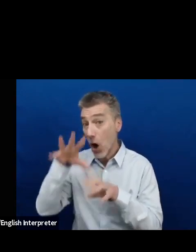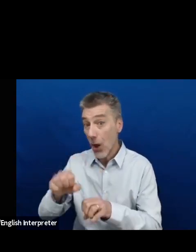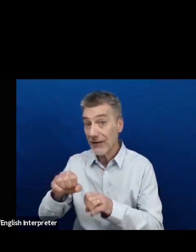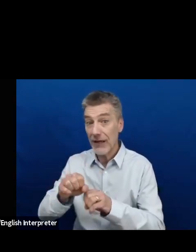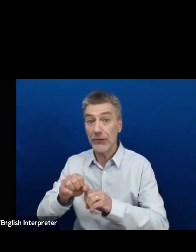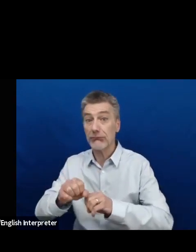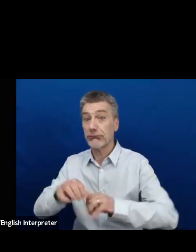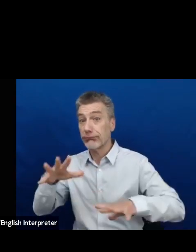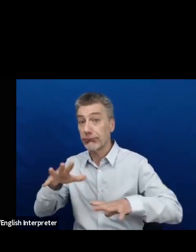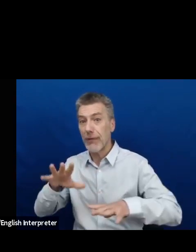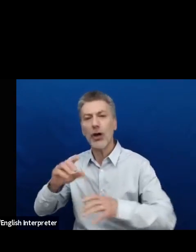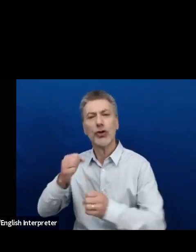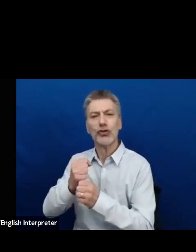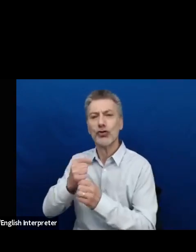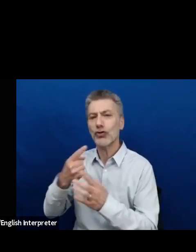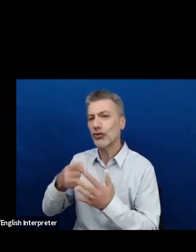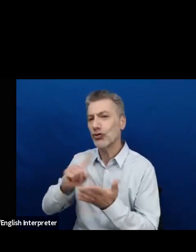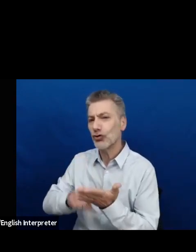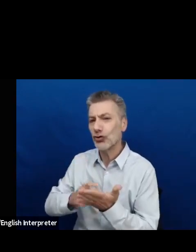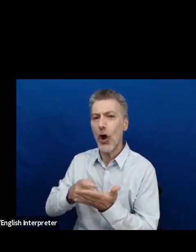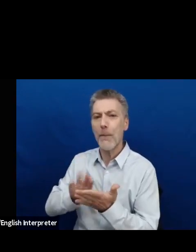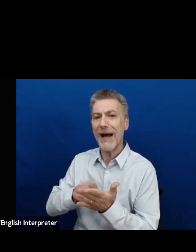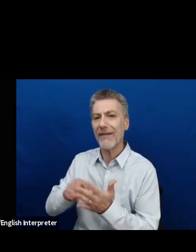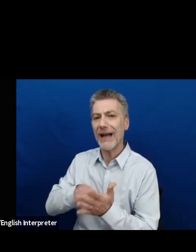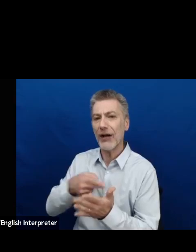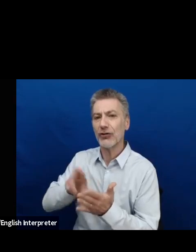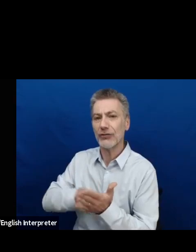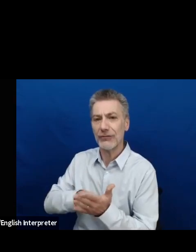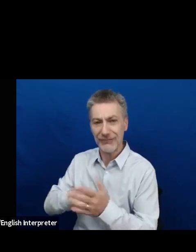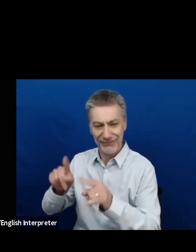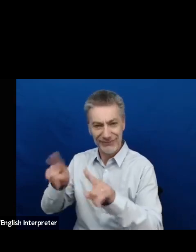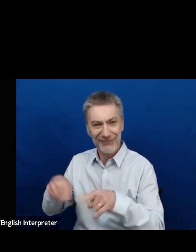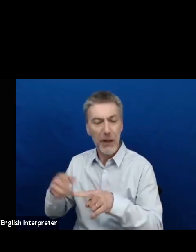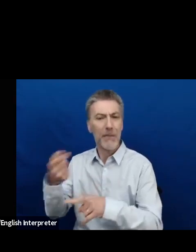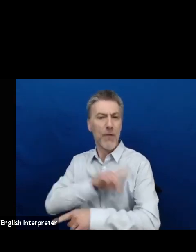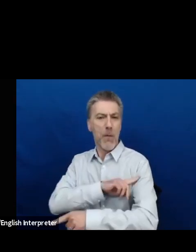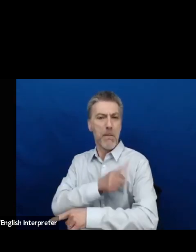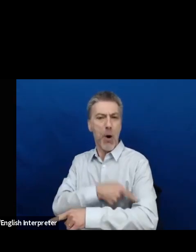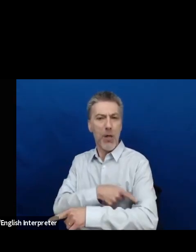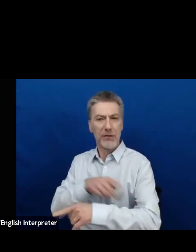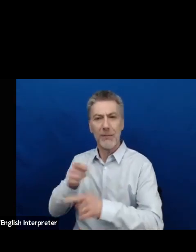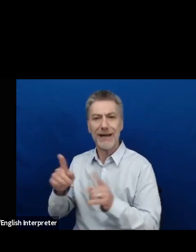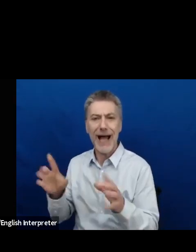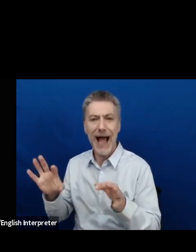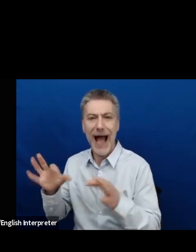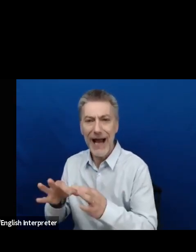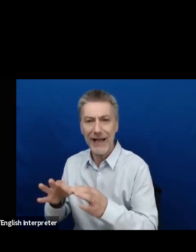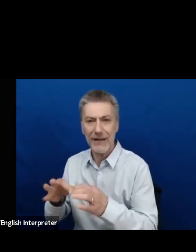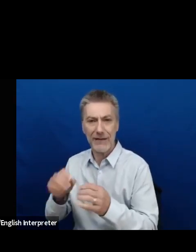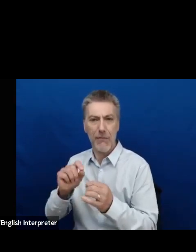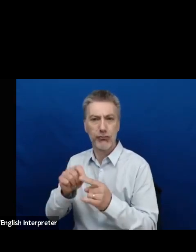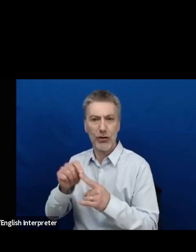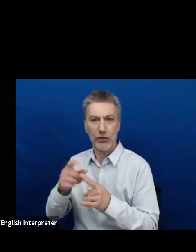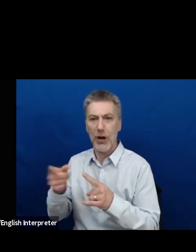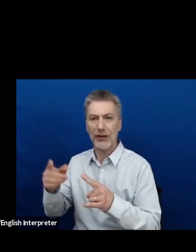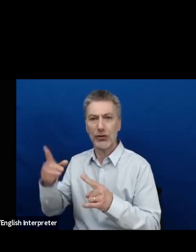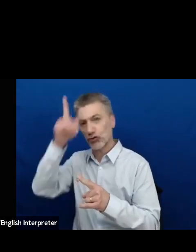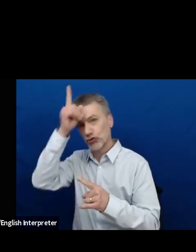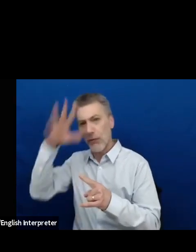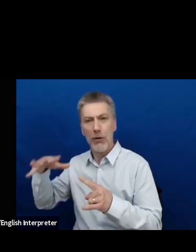H with what many see as the imagineds nation. The state was an imperial state and while